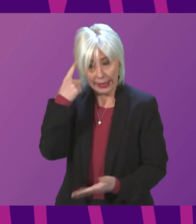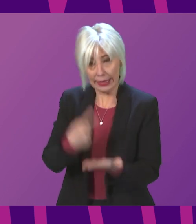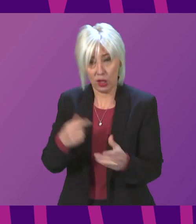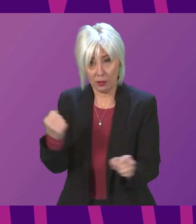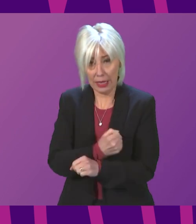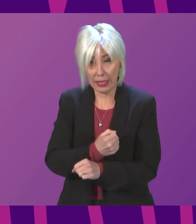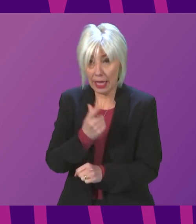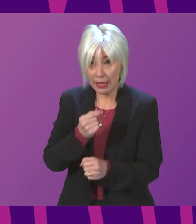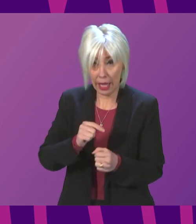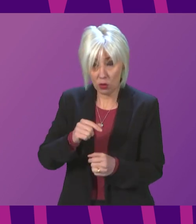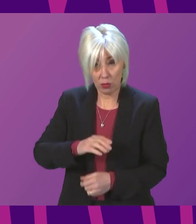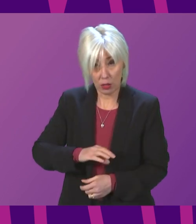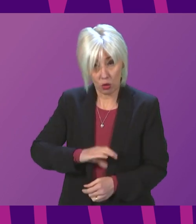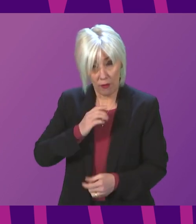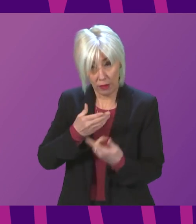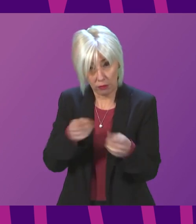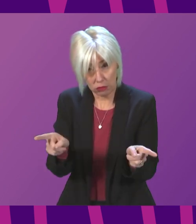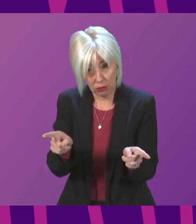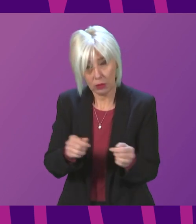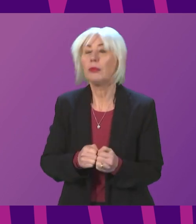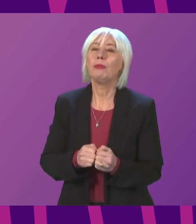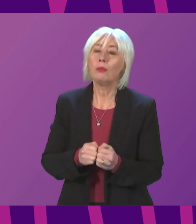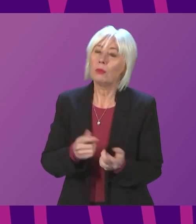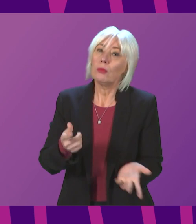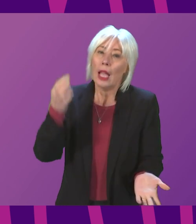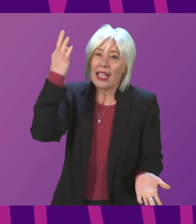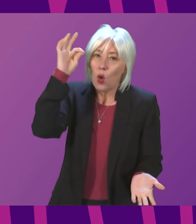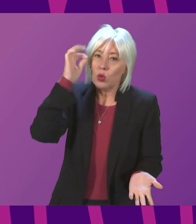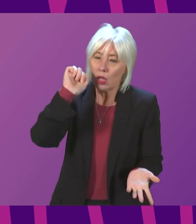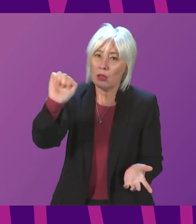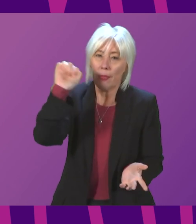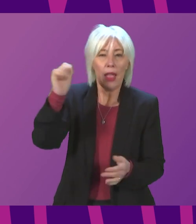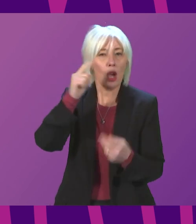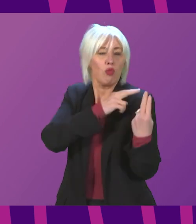On the first point, councils are responsible for distributing the money that we have made